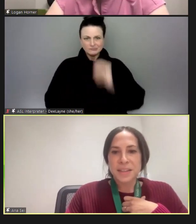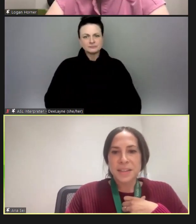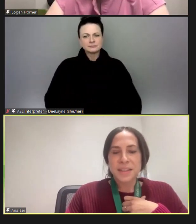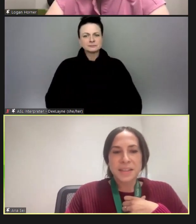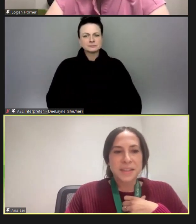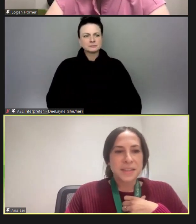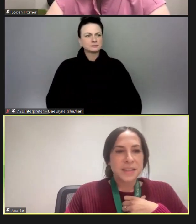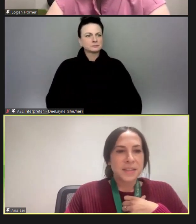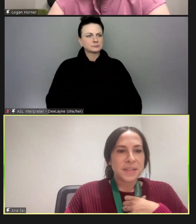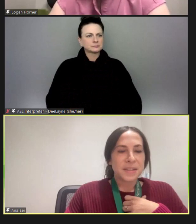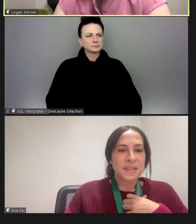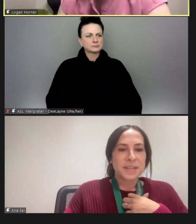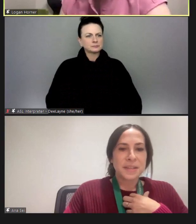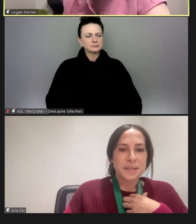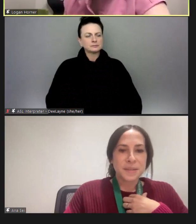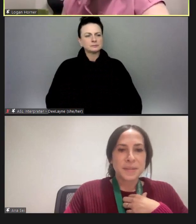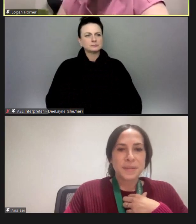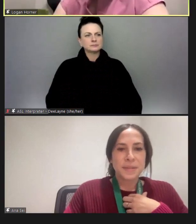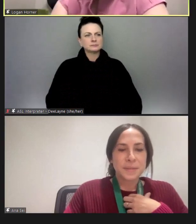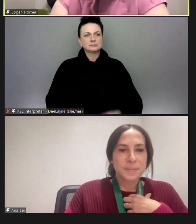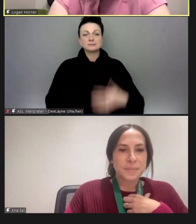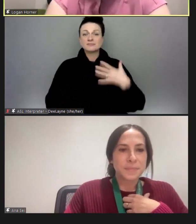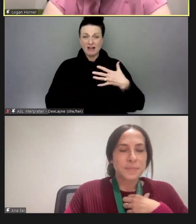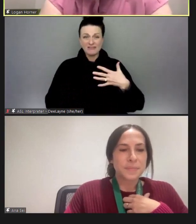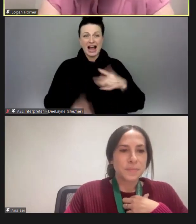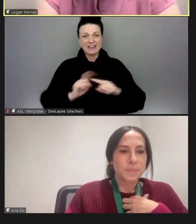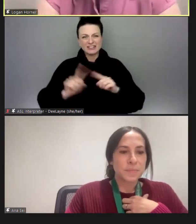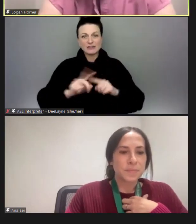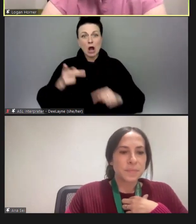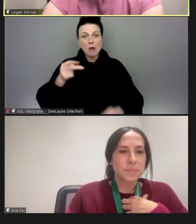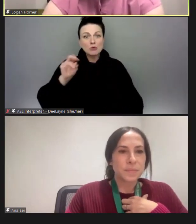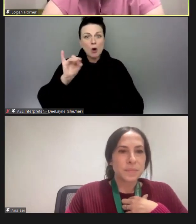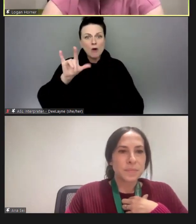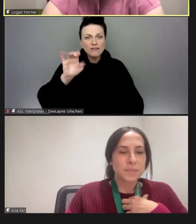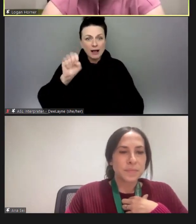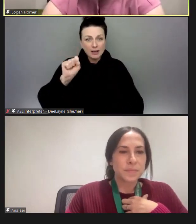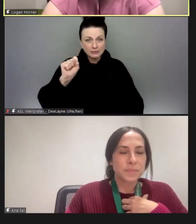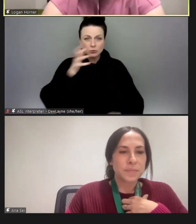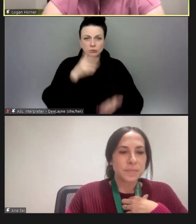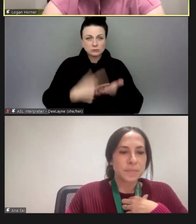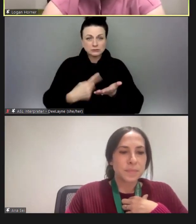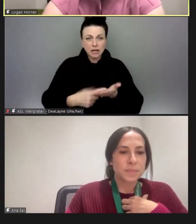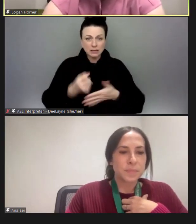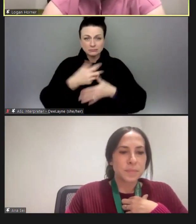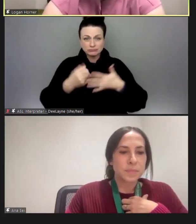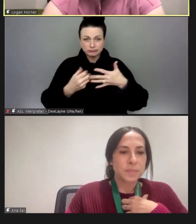challenge so the five different profiles